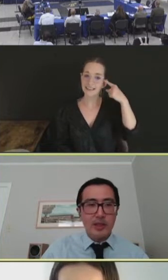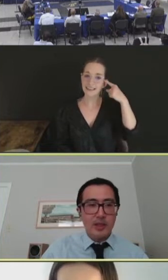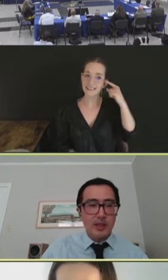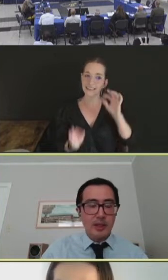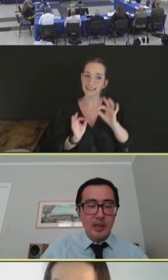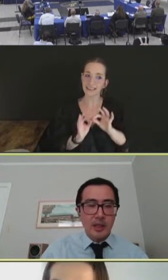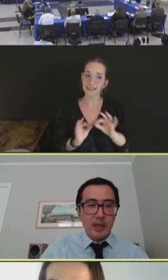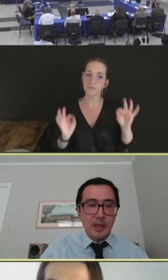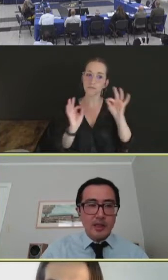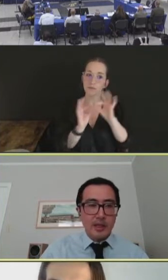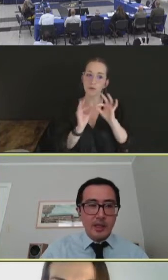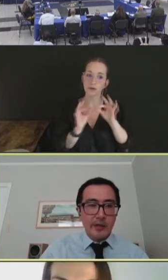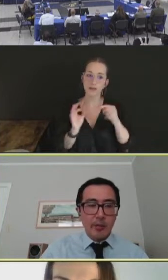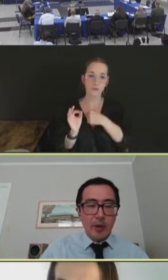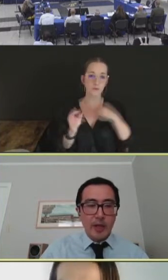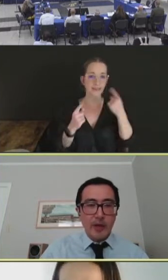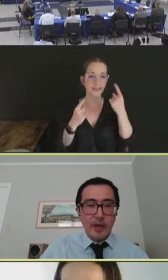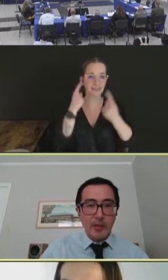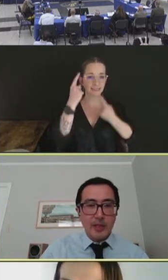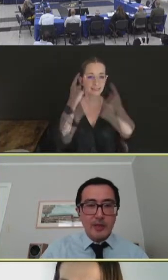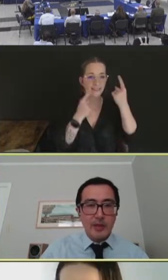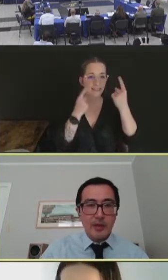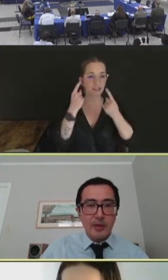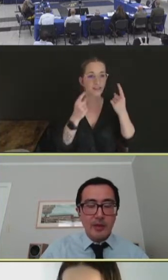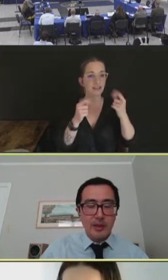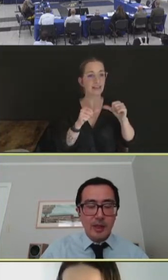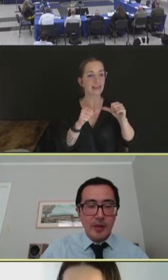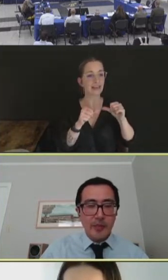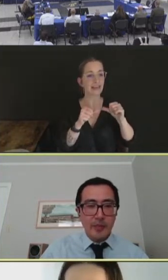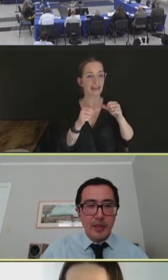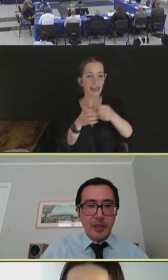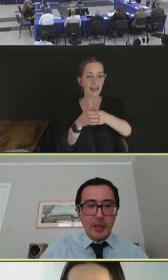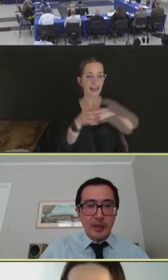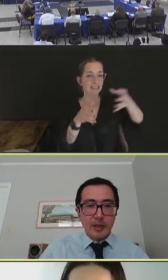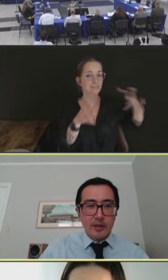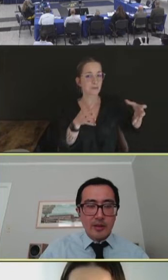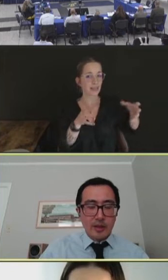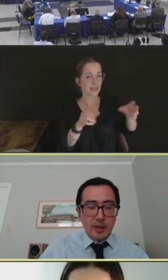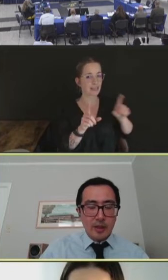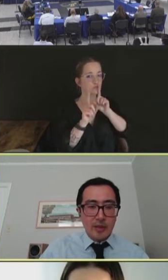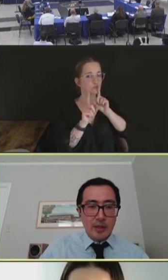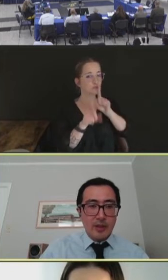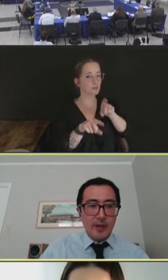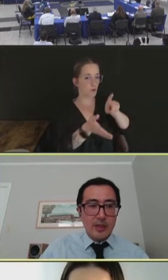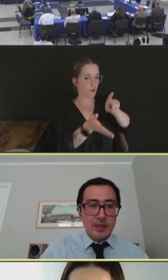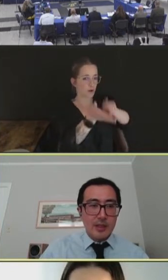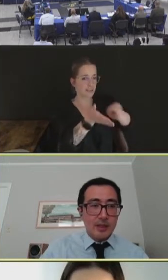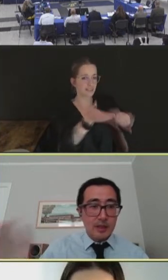to consider extending reporting of occupation to other -- in public health surveillance in general.